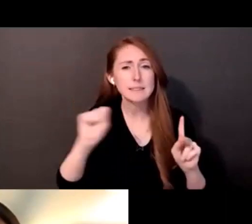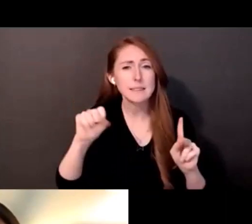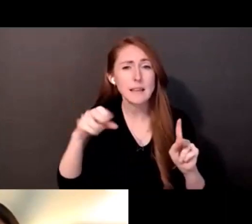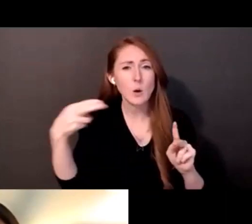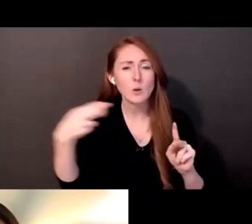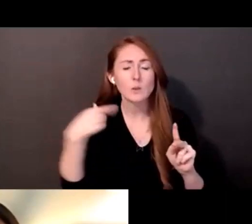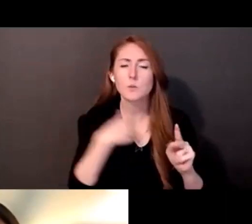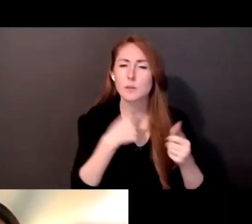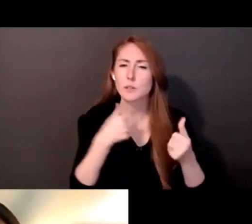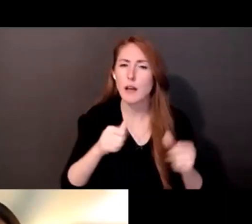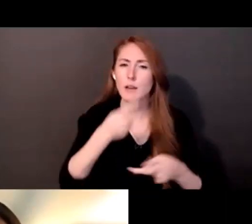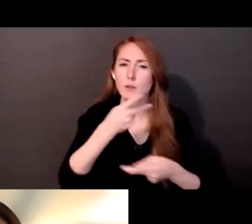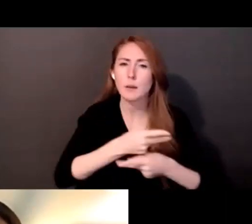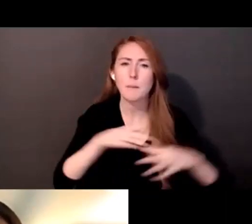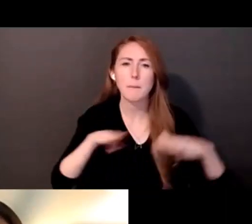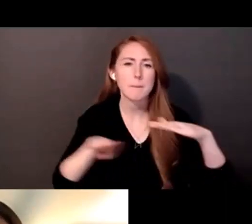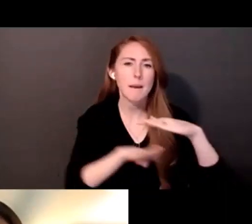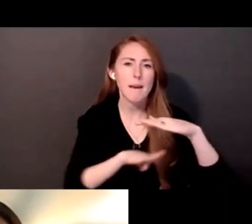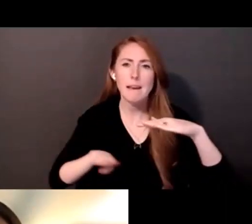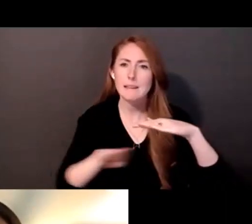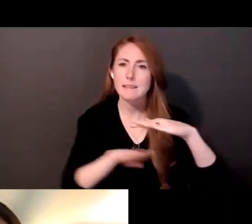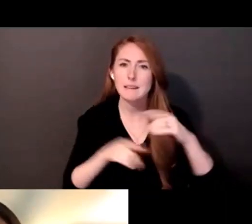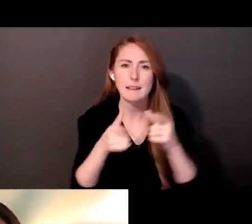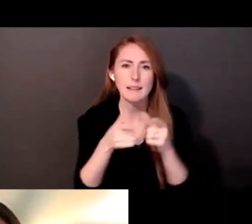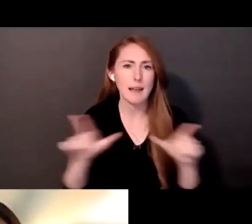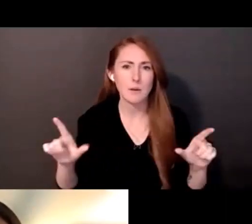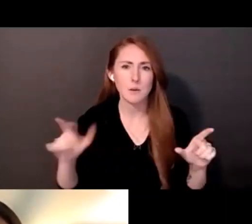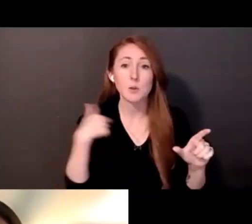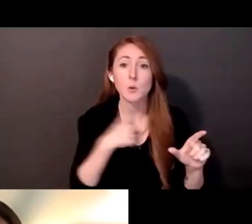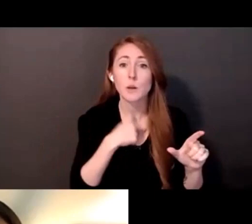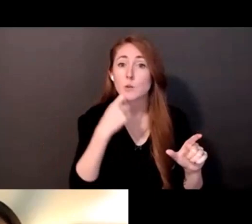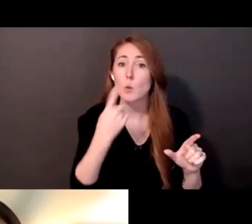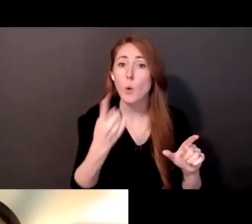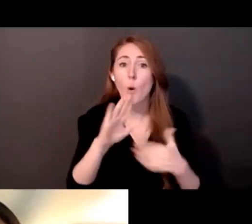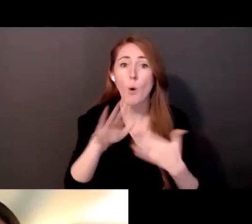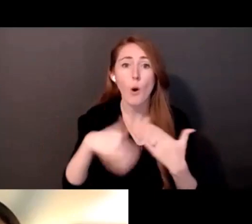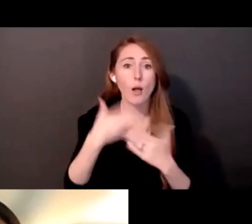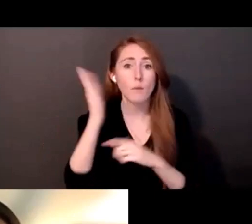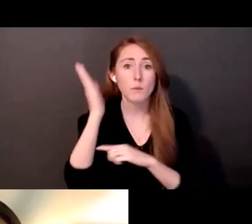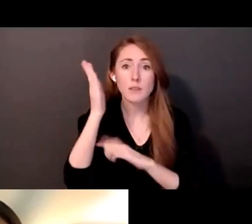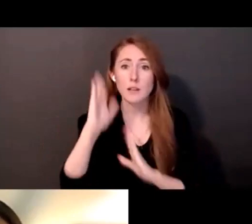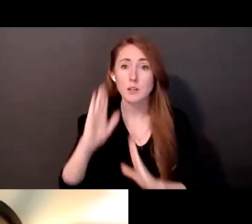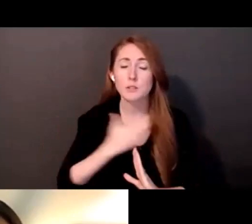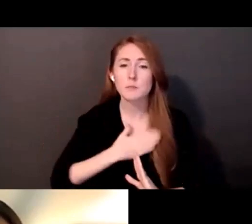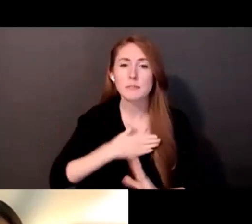So we told all our presenters that it should be pretty plain language, not to get too scientific.